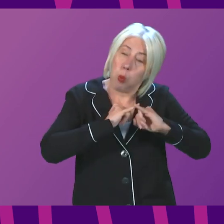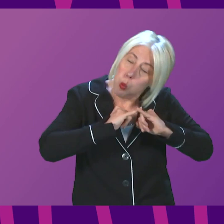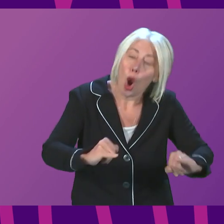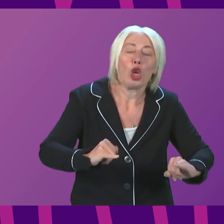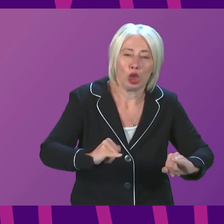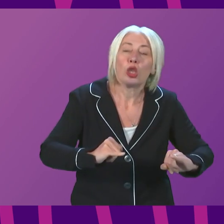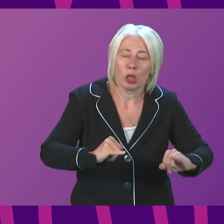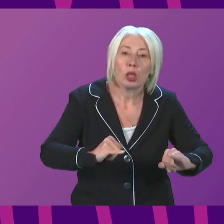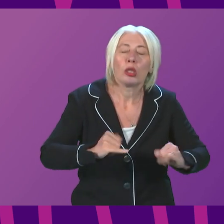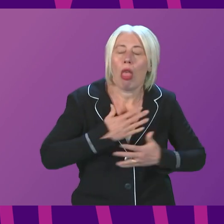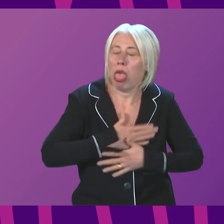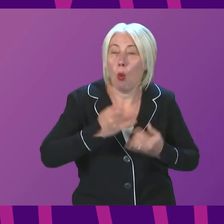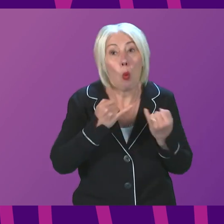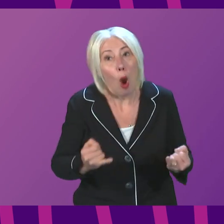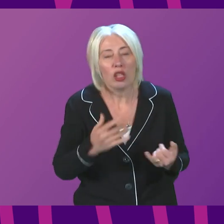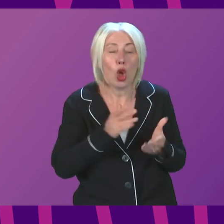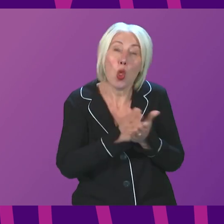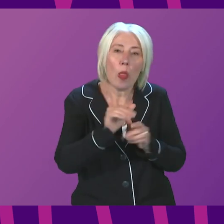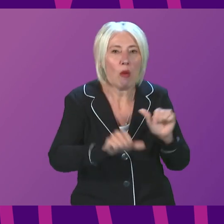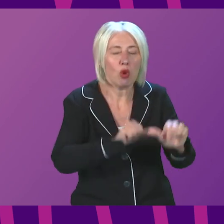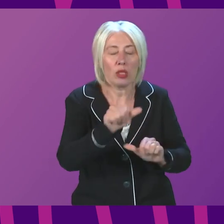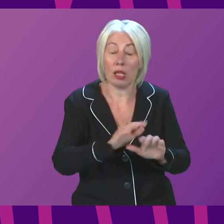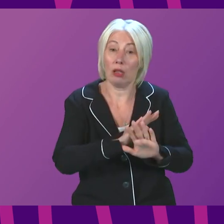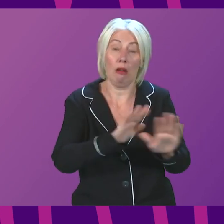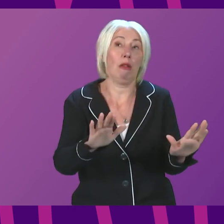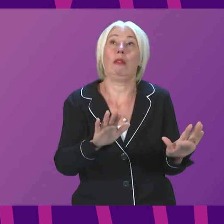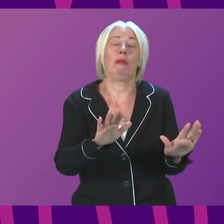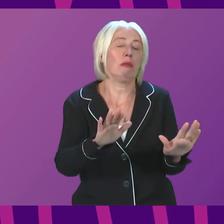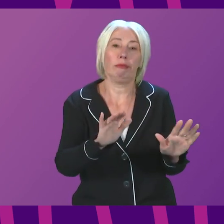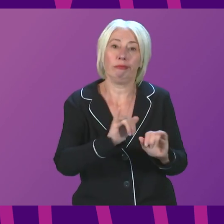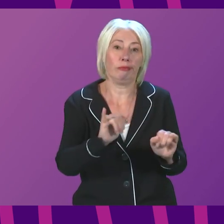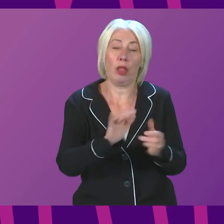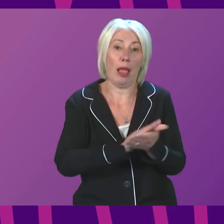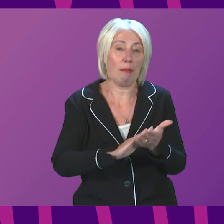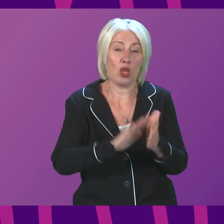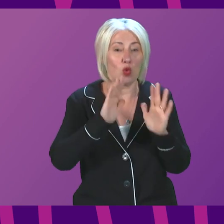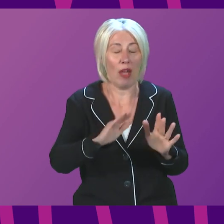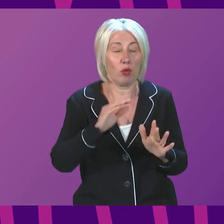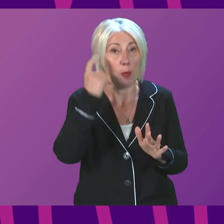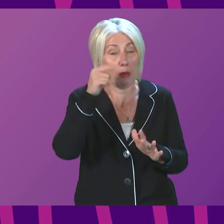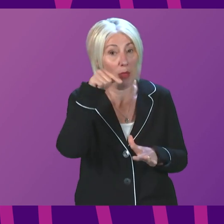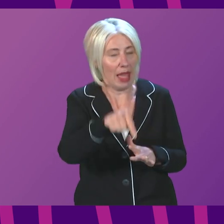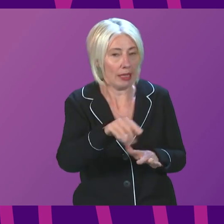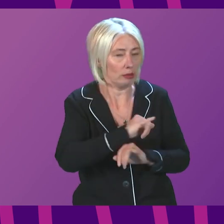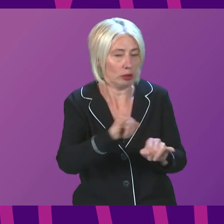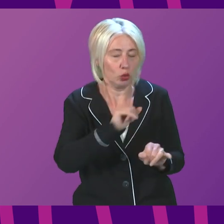It is absolutely incumbent on any organisation that is in that position to take views of that nature very seriously.